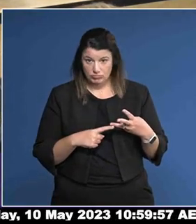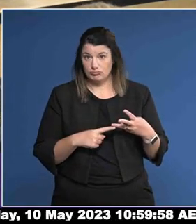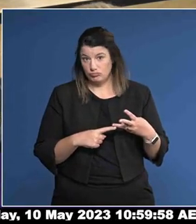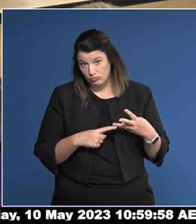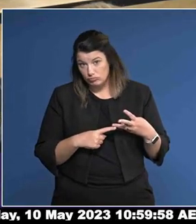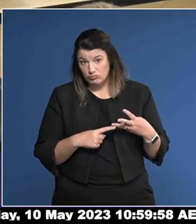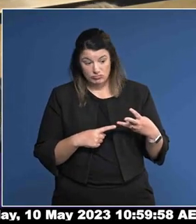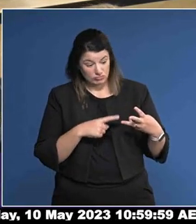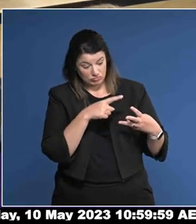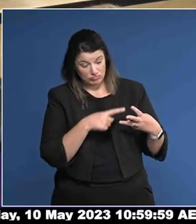neglect of those children?